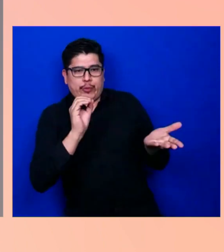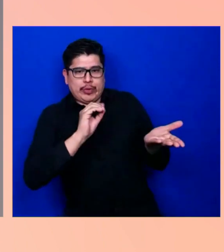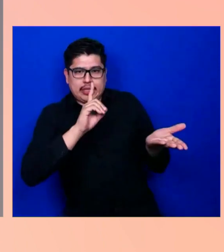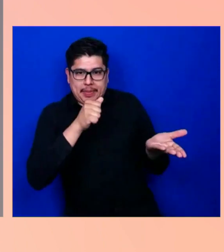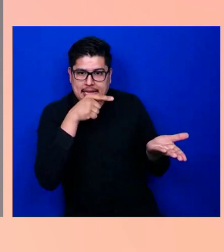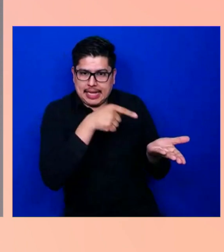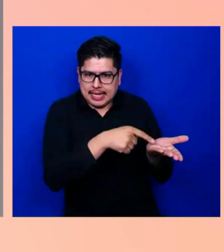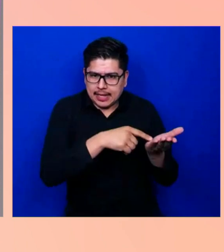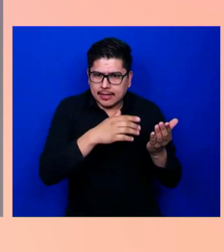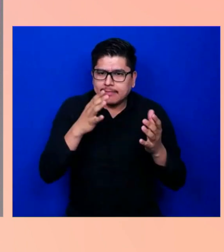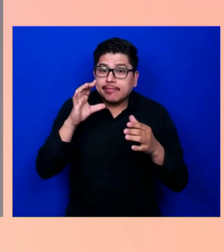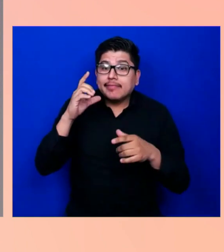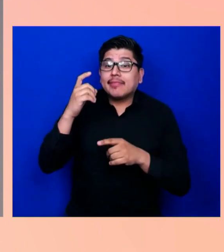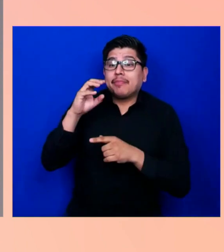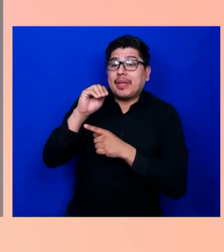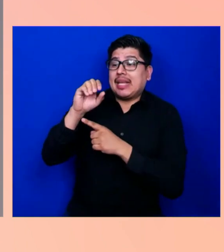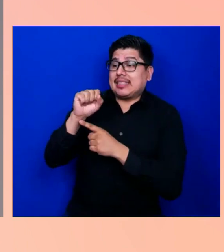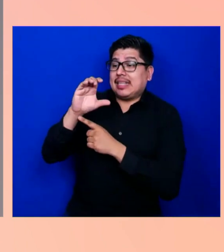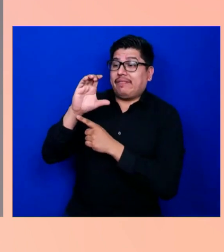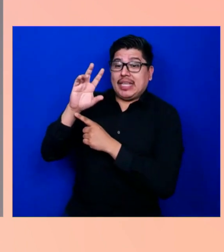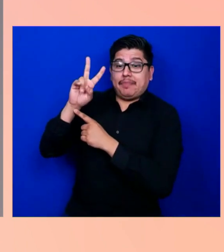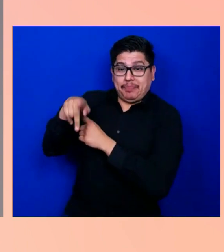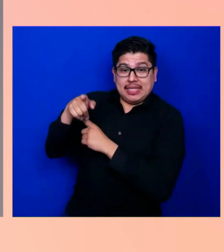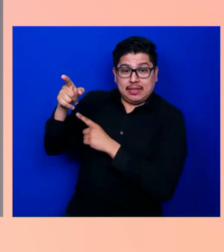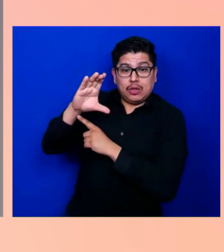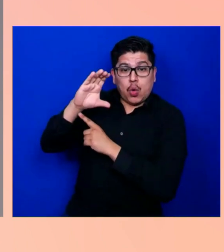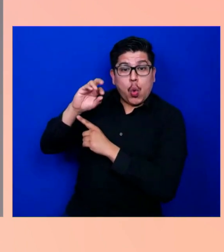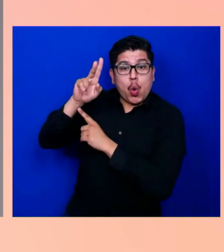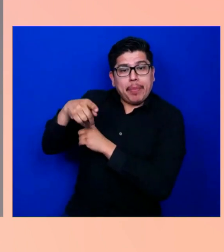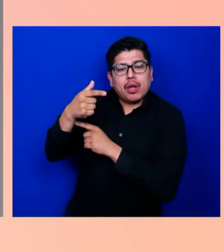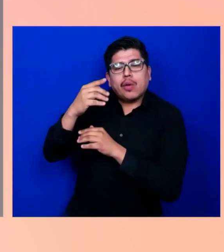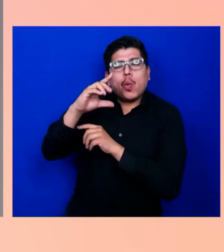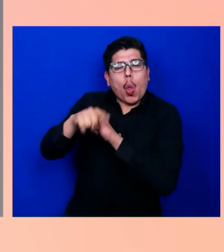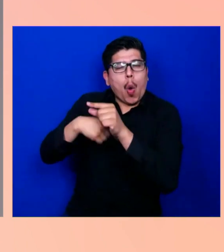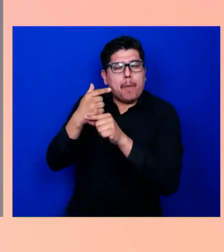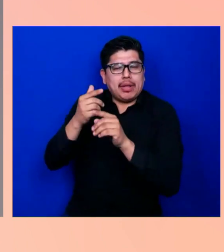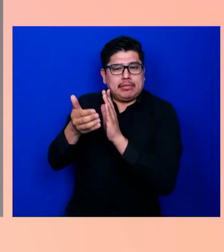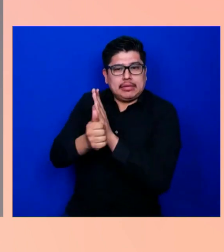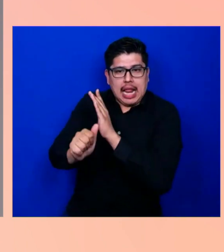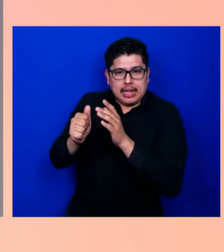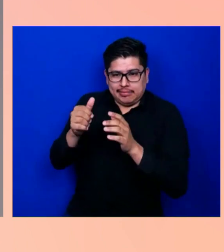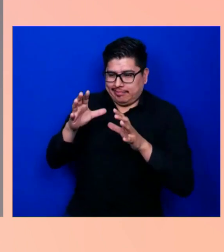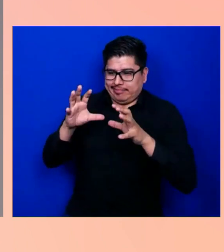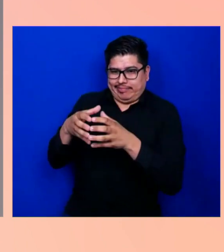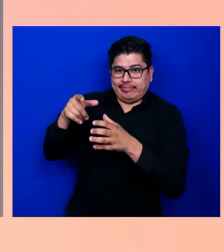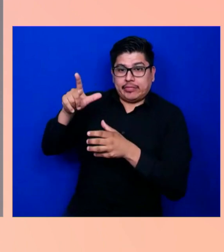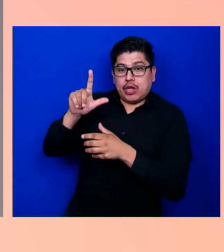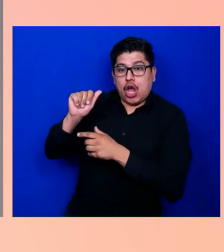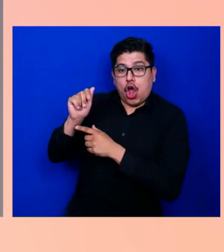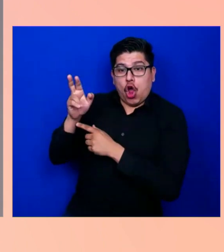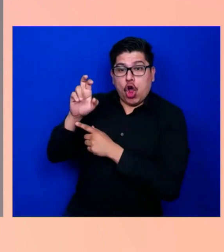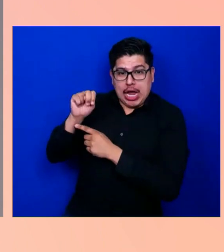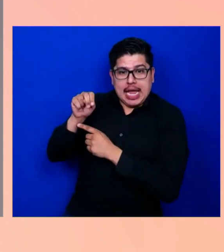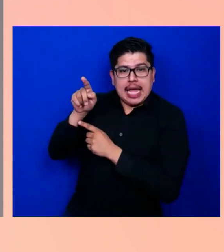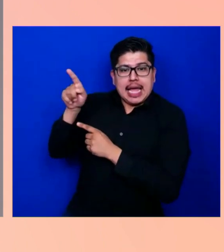Lauren Gardner, Jhillika Kumar, CEO and founder of Mentra, which is an amazing AI-driven platform company for